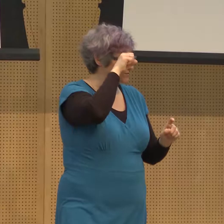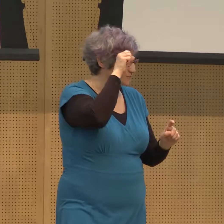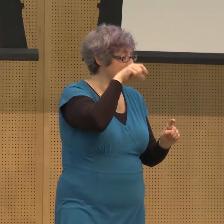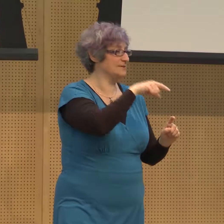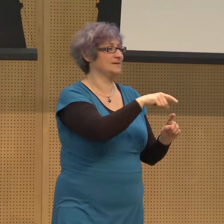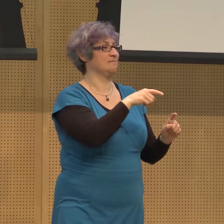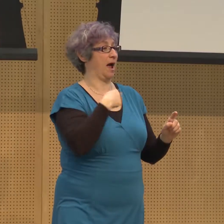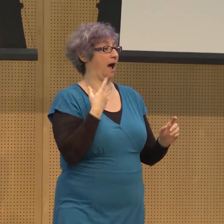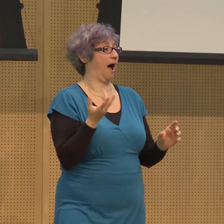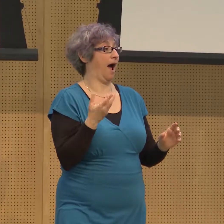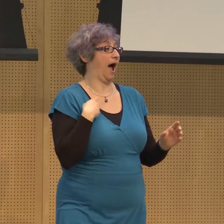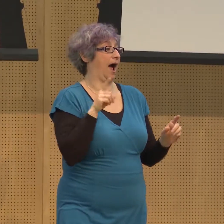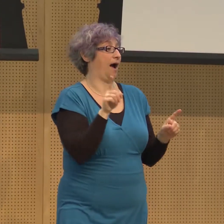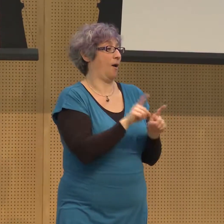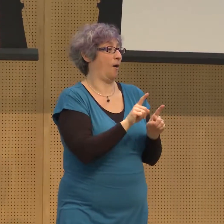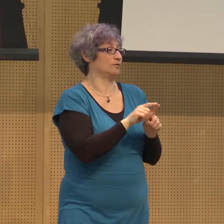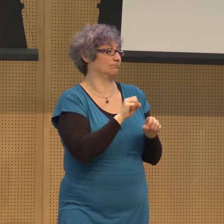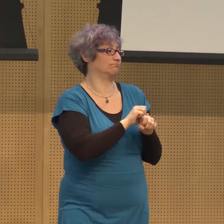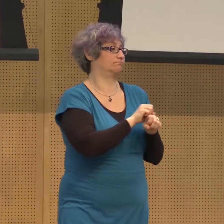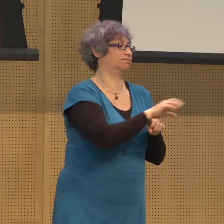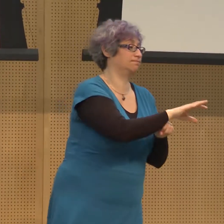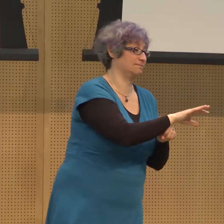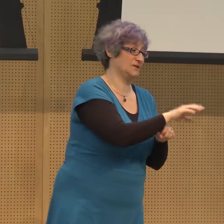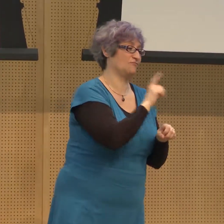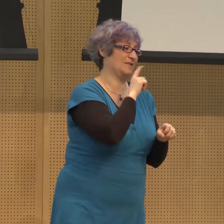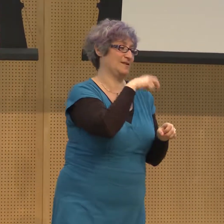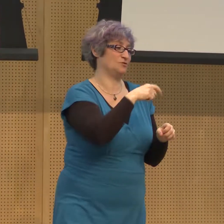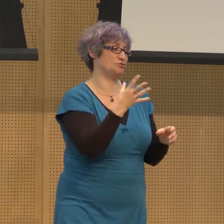So I learned from Susan how to do so,